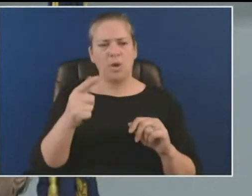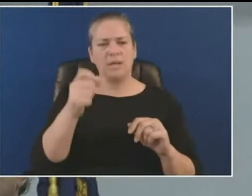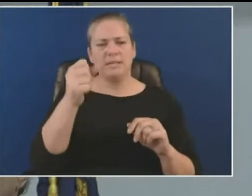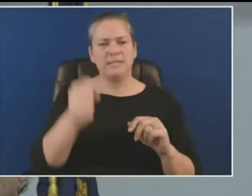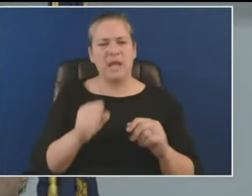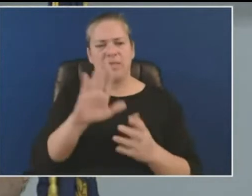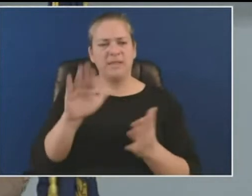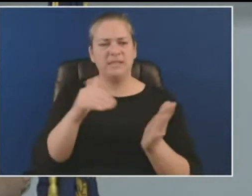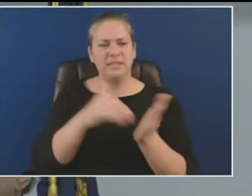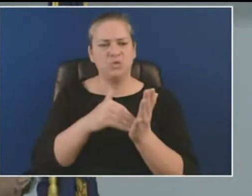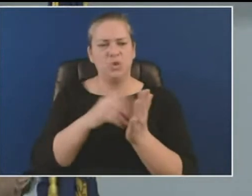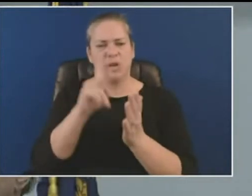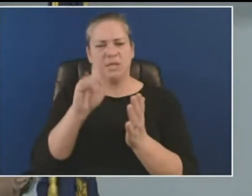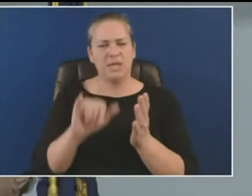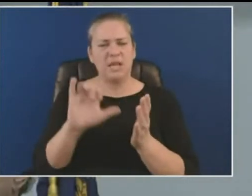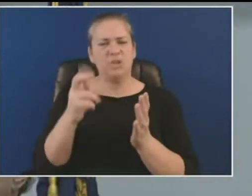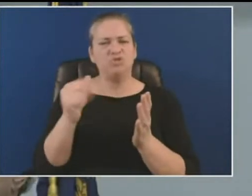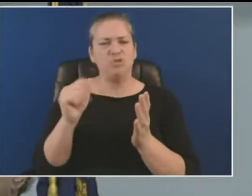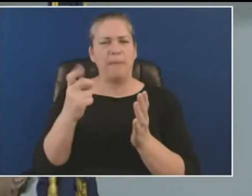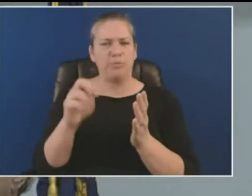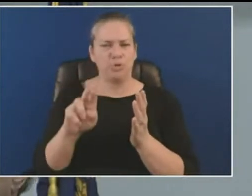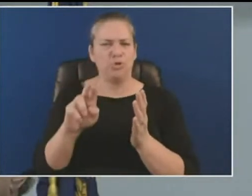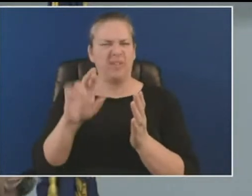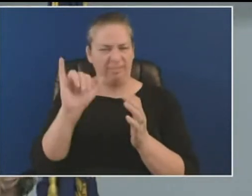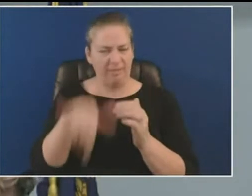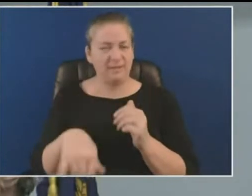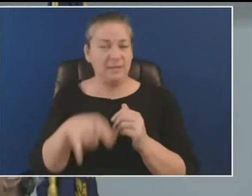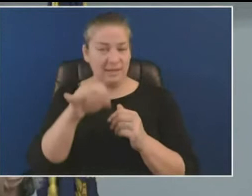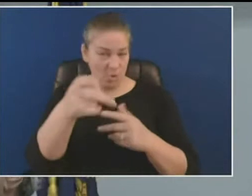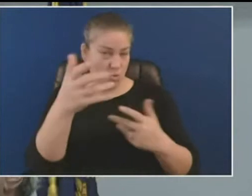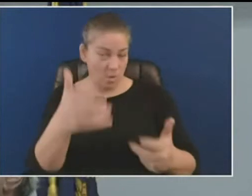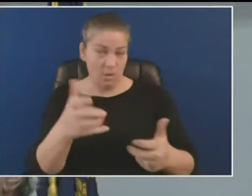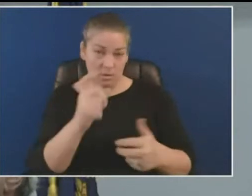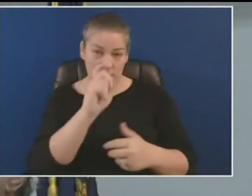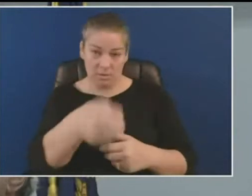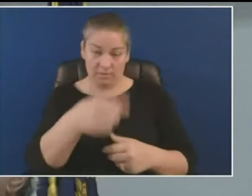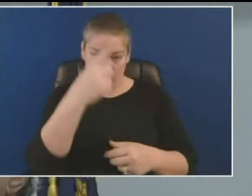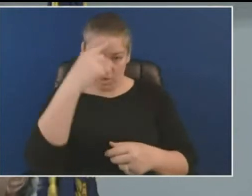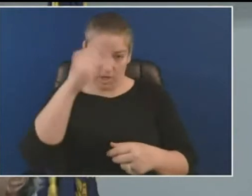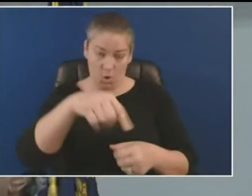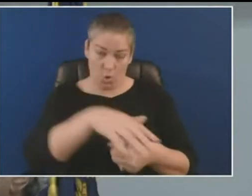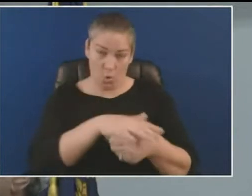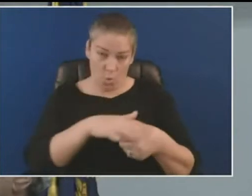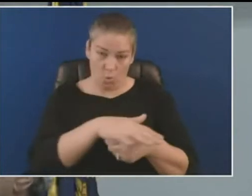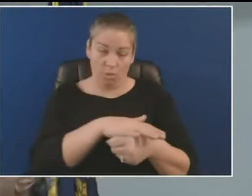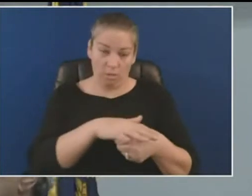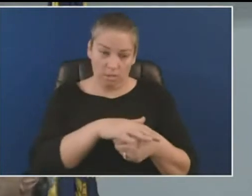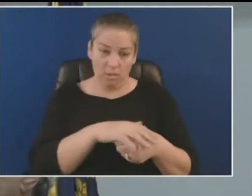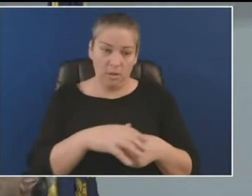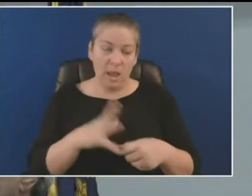so that is the destination if you want to donate locally and course. The governor gave us one that we